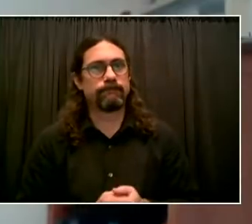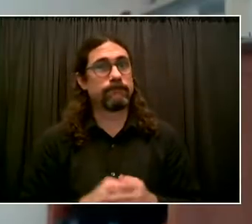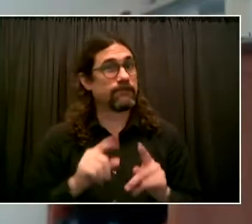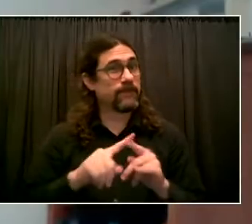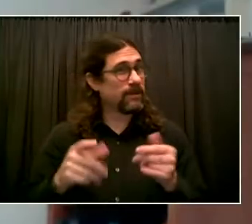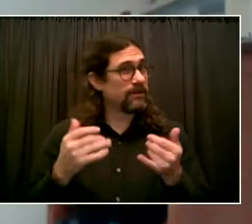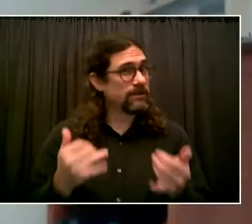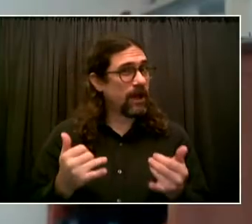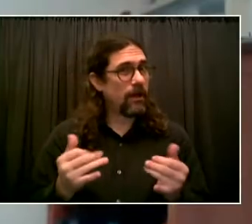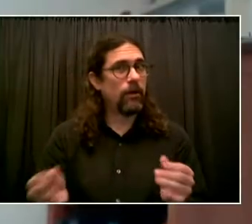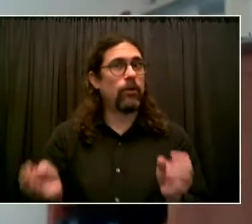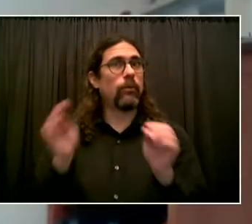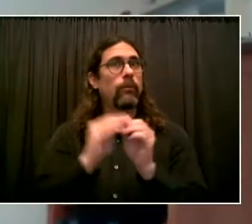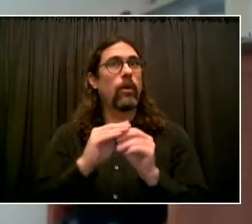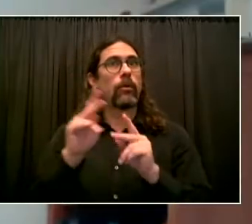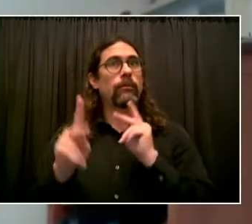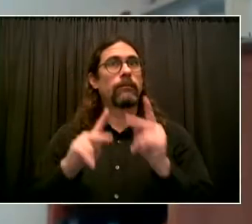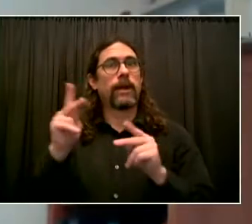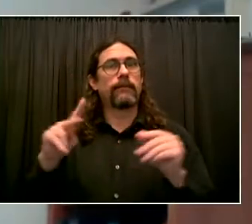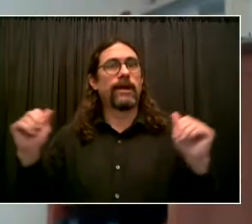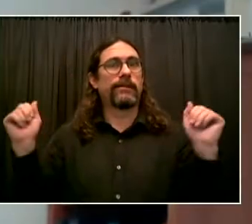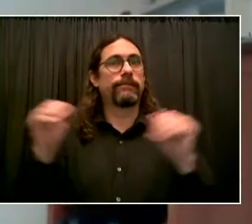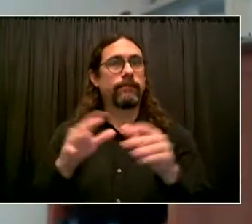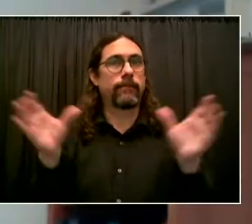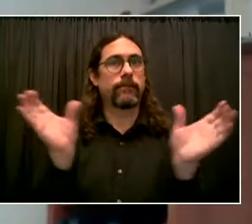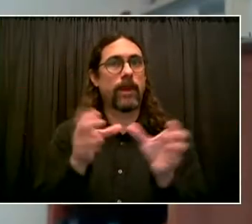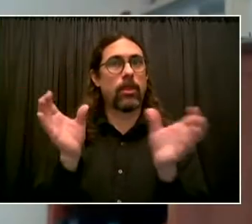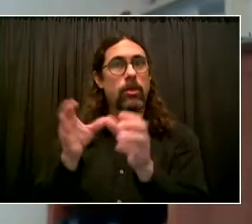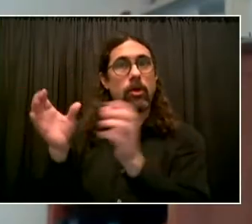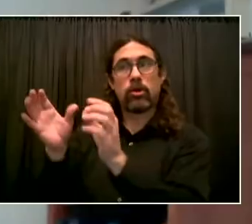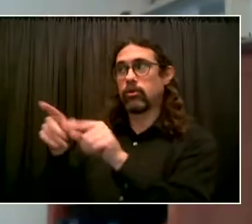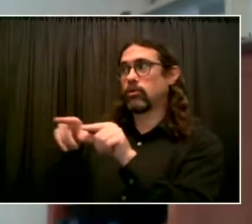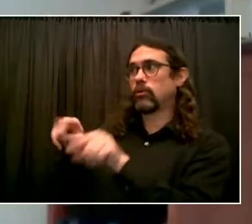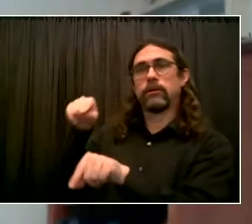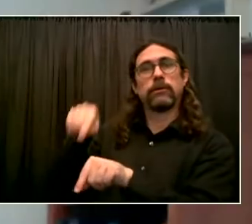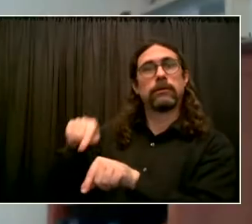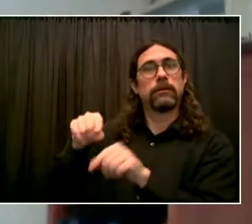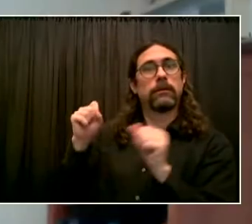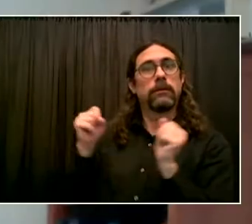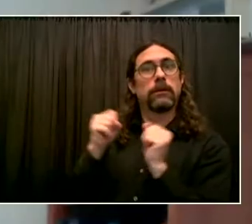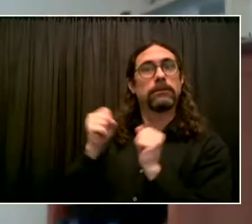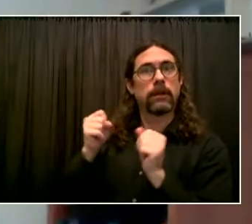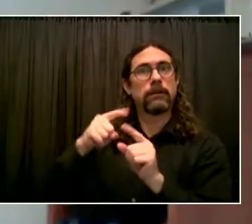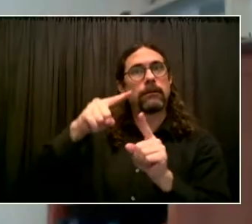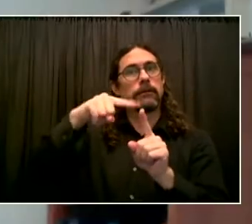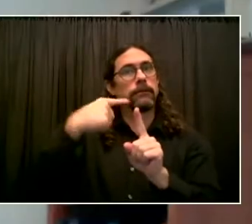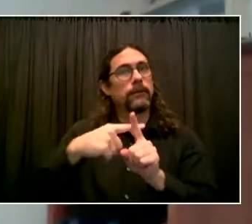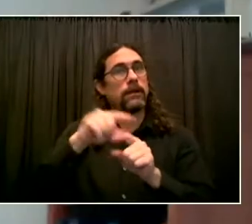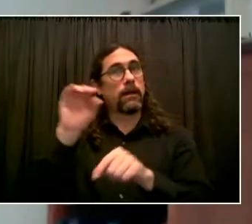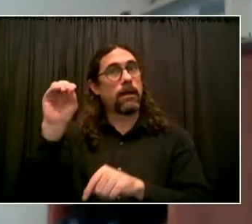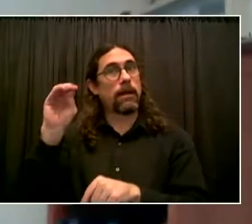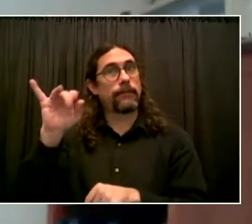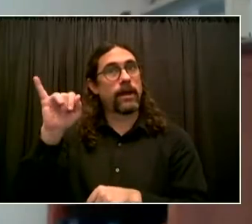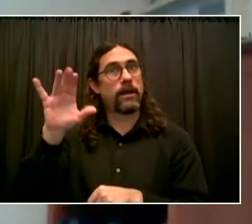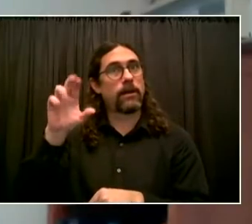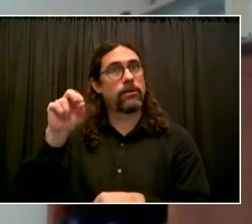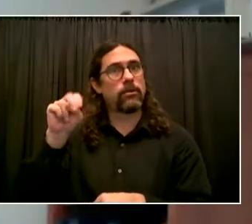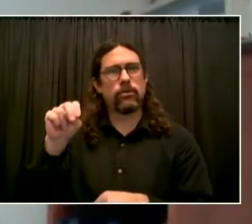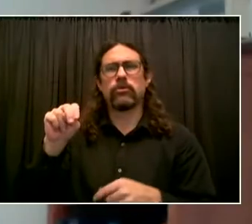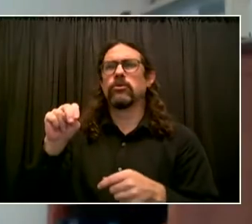INCREASED CASES AGAIN. IT IS A REAL